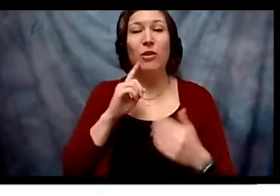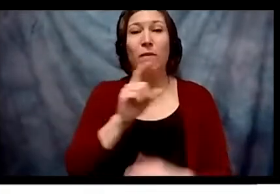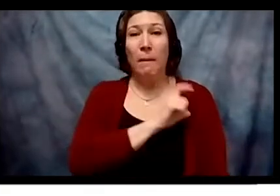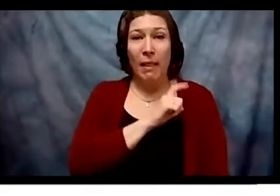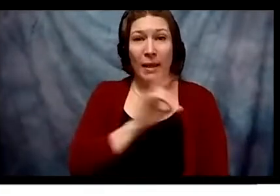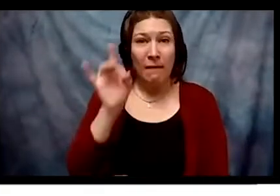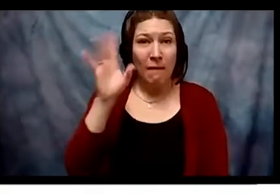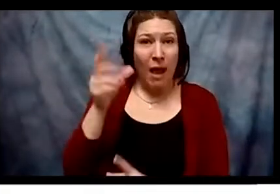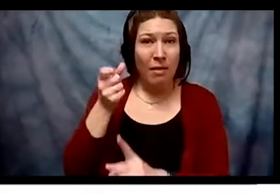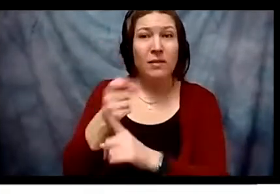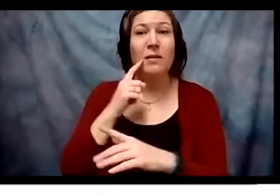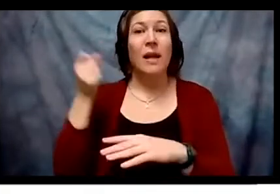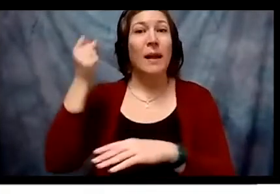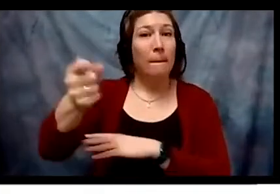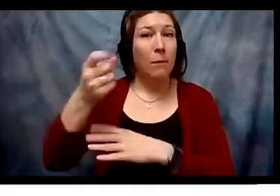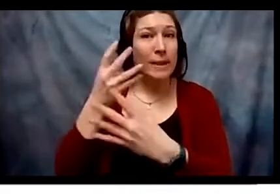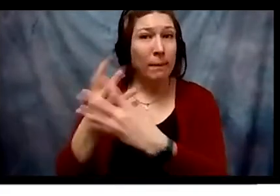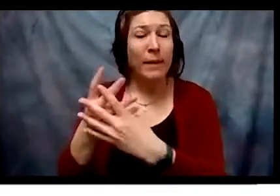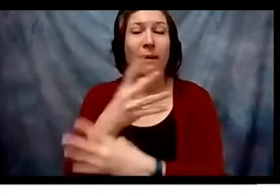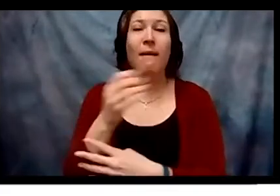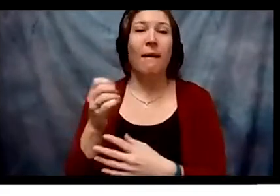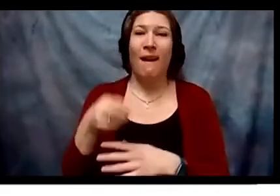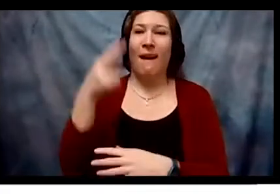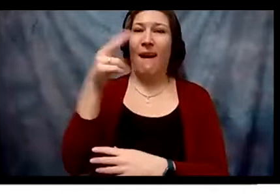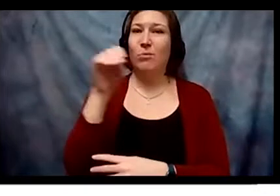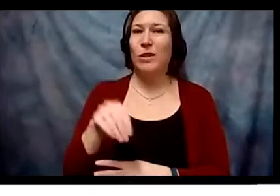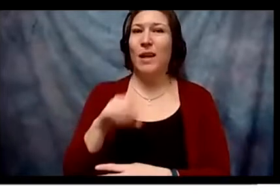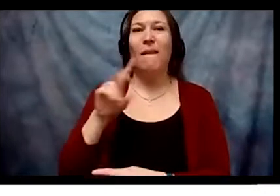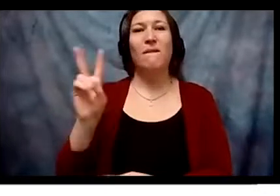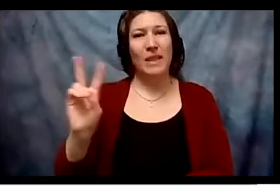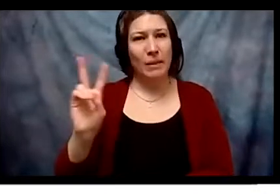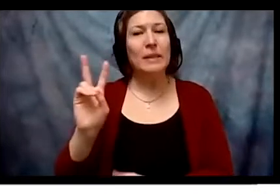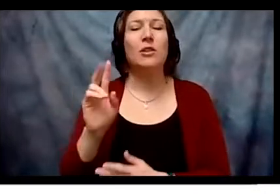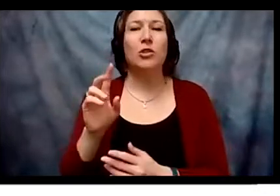imprisonment, and some of the highest rates of victimization and crimes.